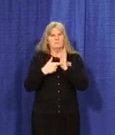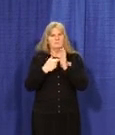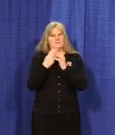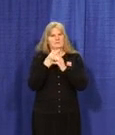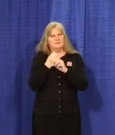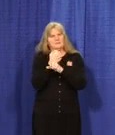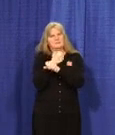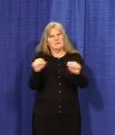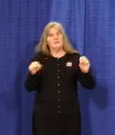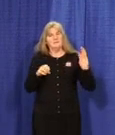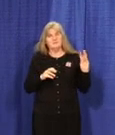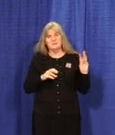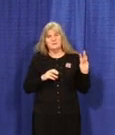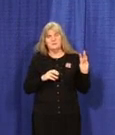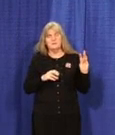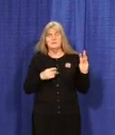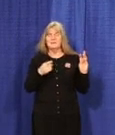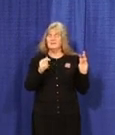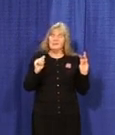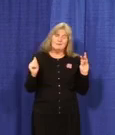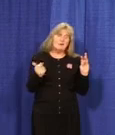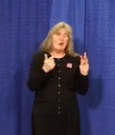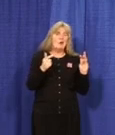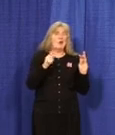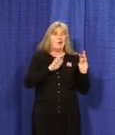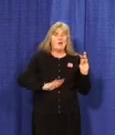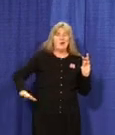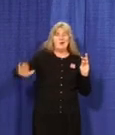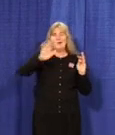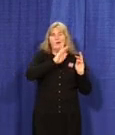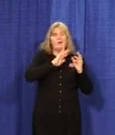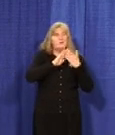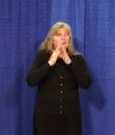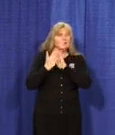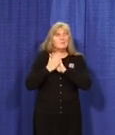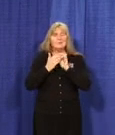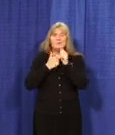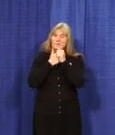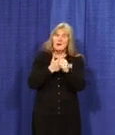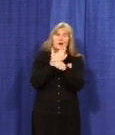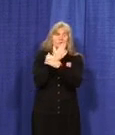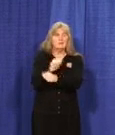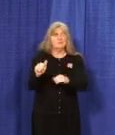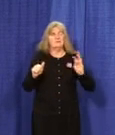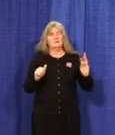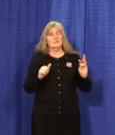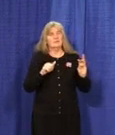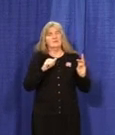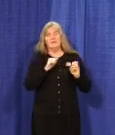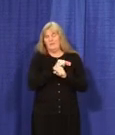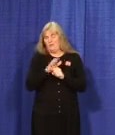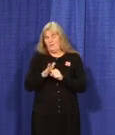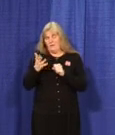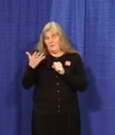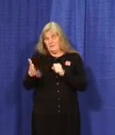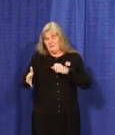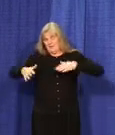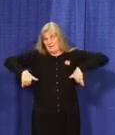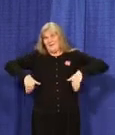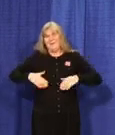the Safe Six are being practised in all areas of the community. We are not out of the woods yet. Southeast Alaska, in Northwest